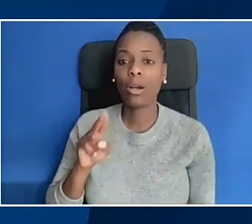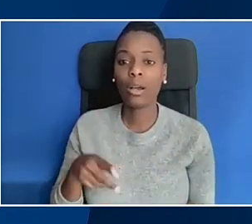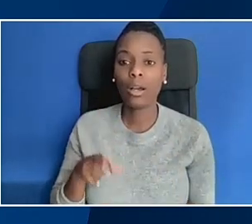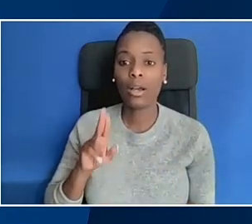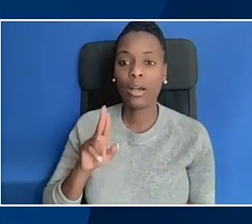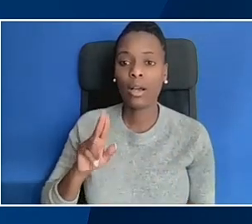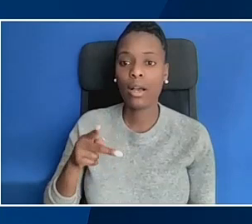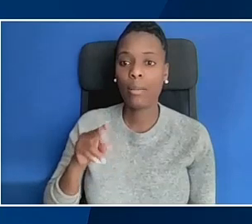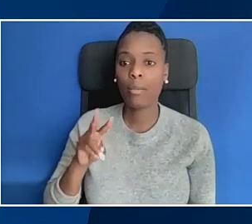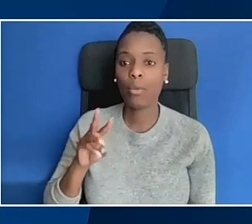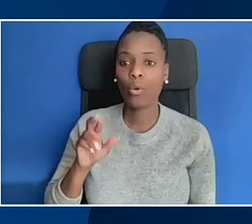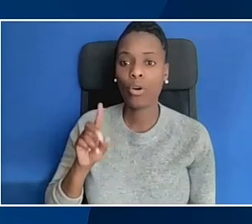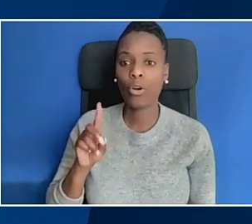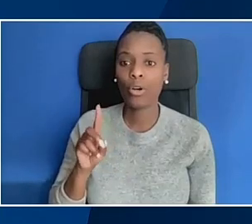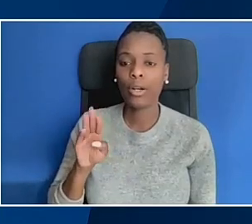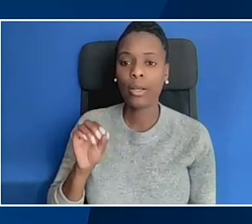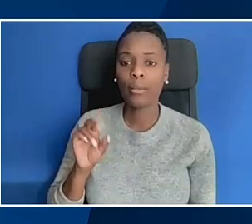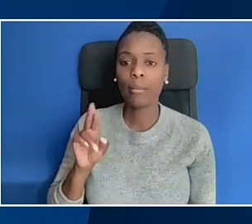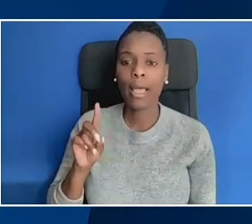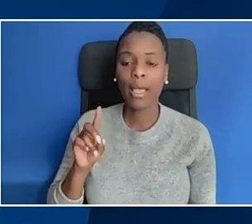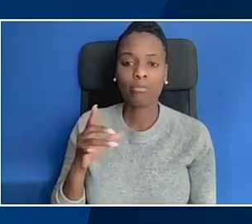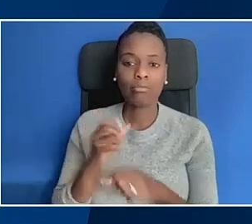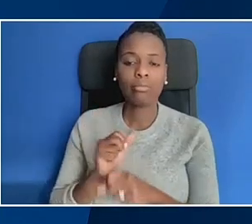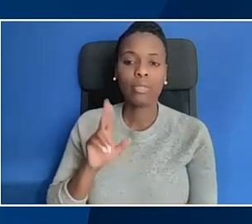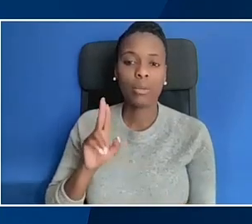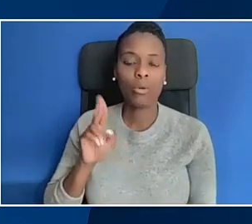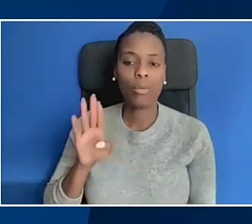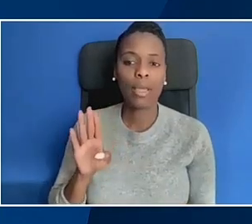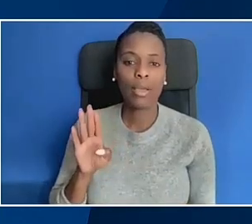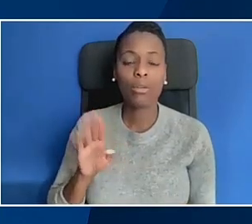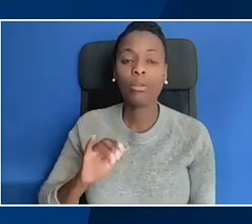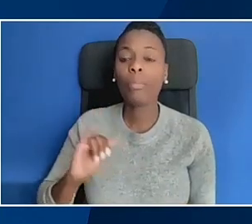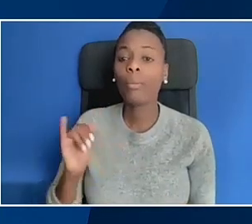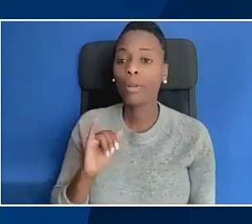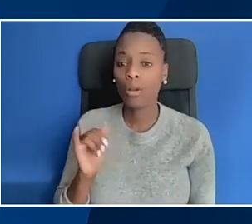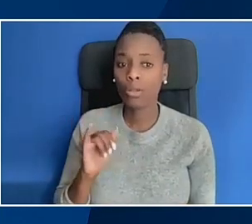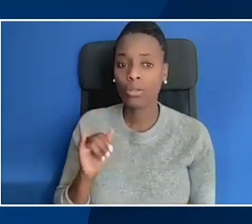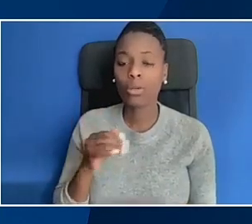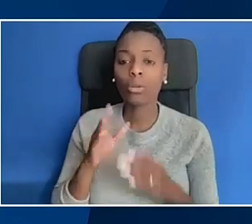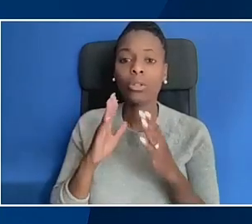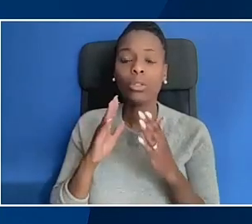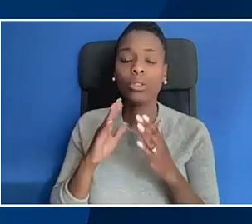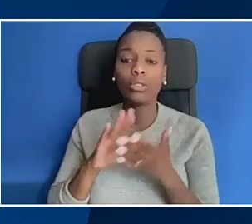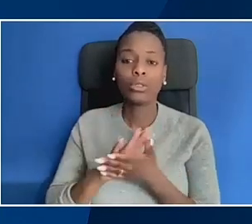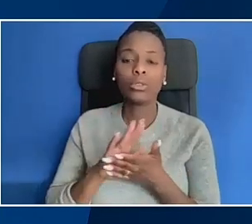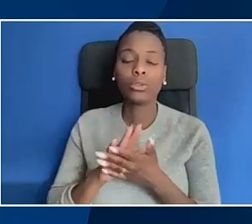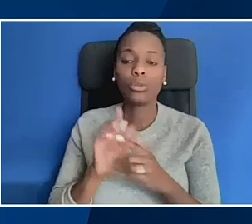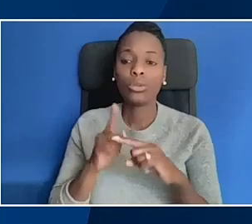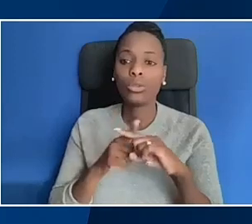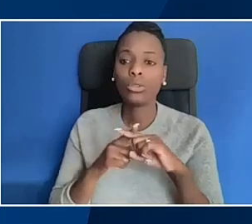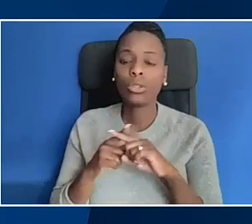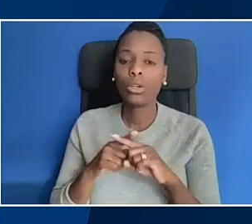the target school dropout rate for the need criteria for the talent search